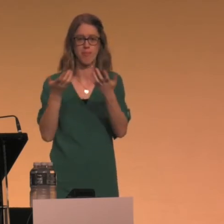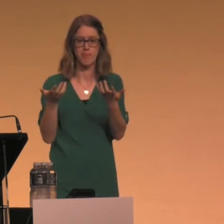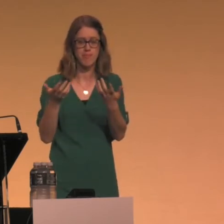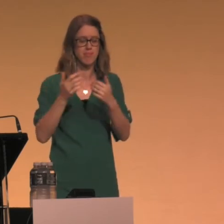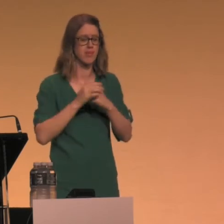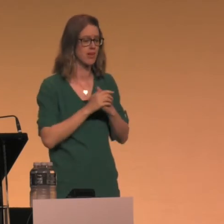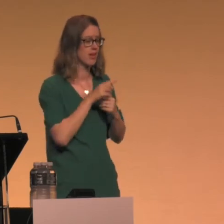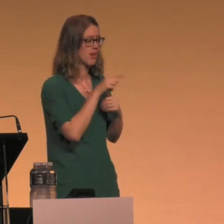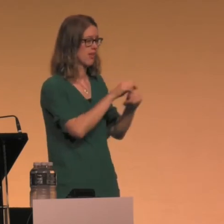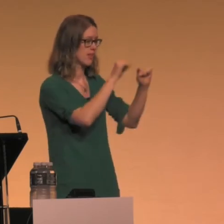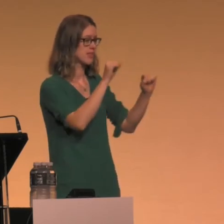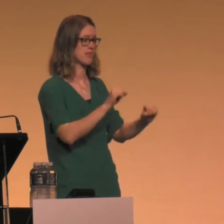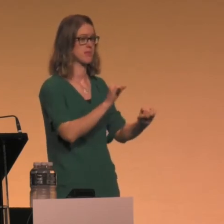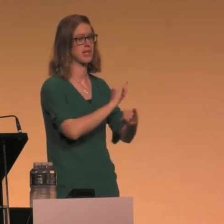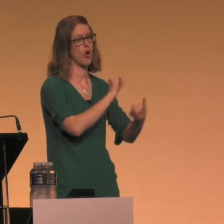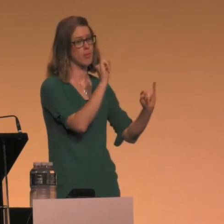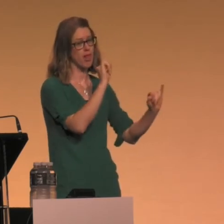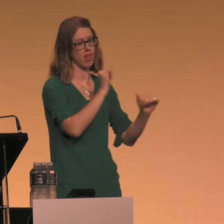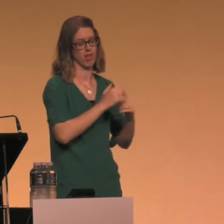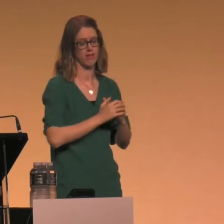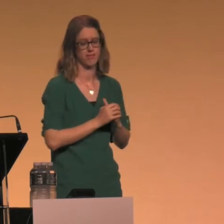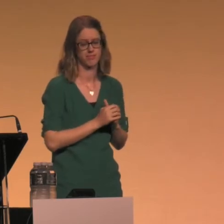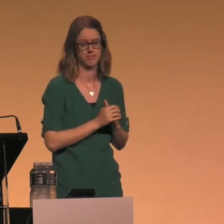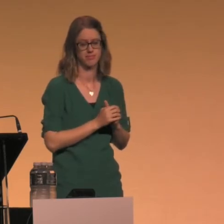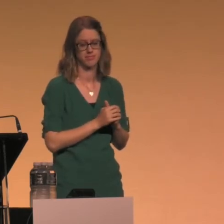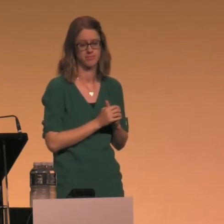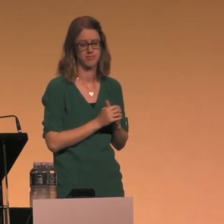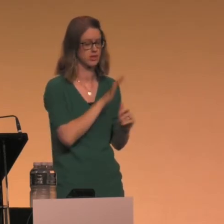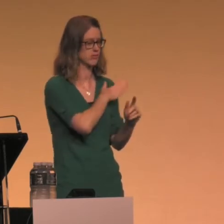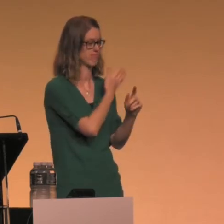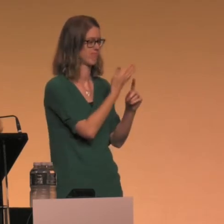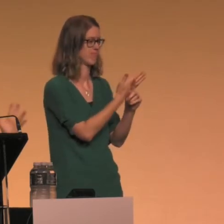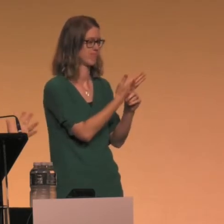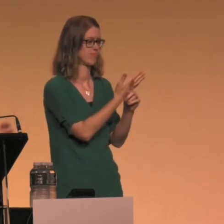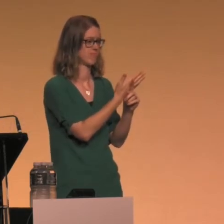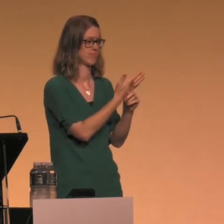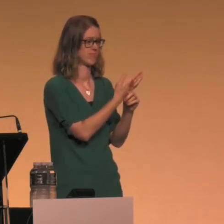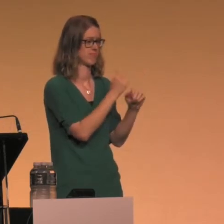And the system has been horrible at ensuring, as a system,